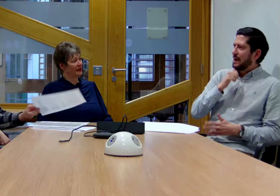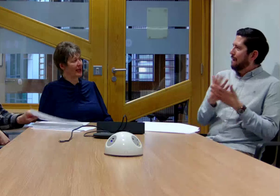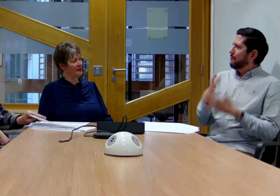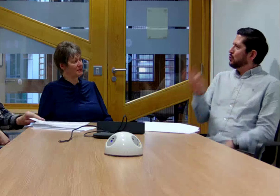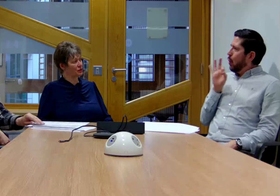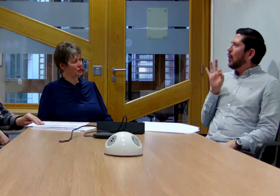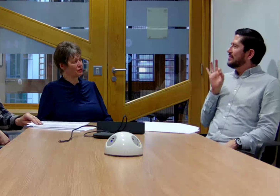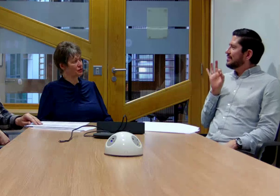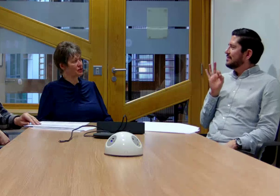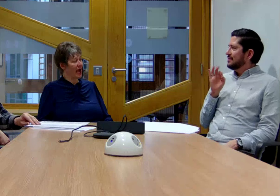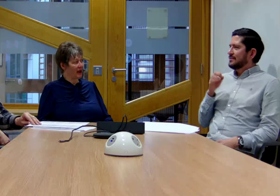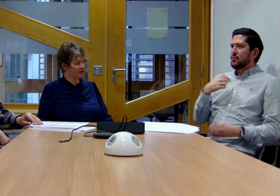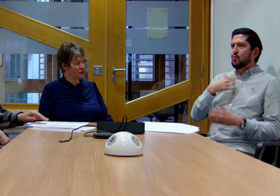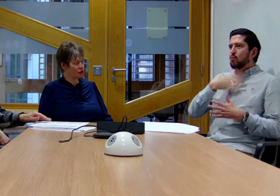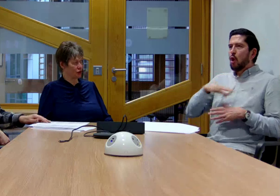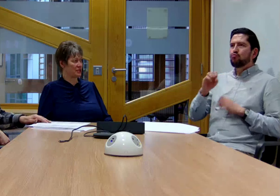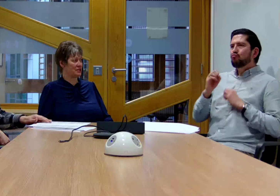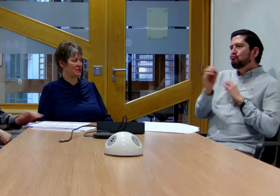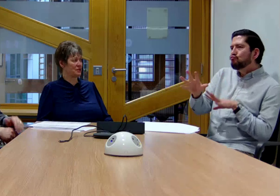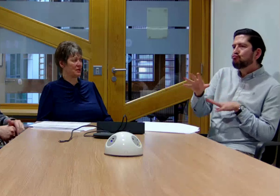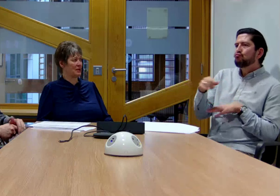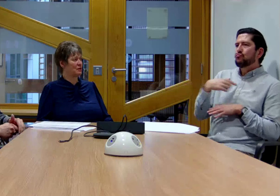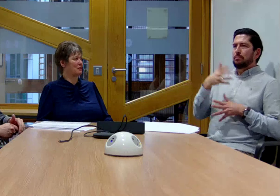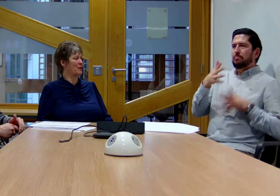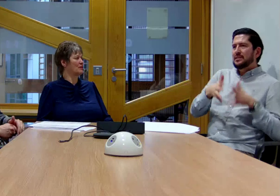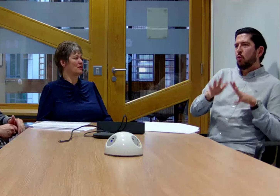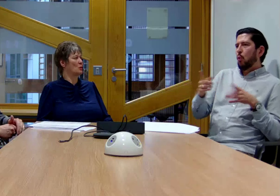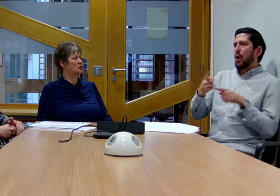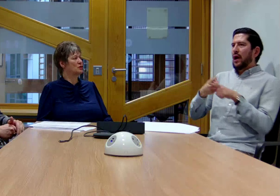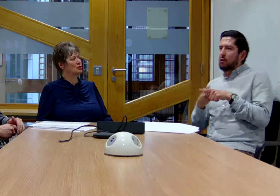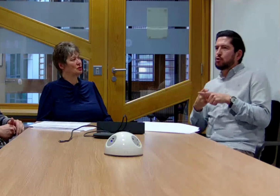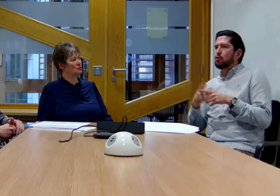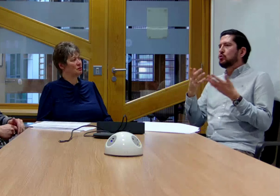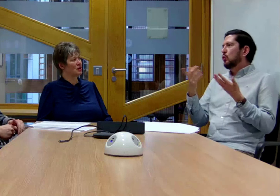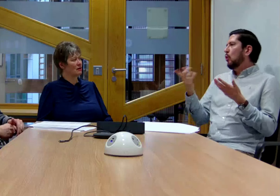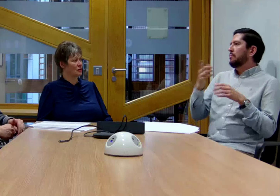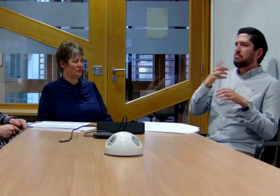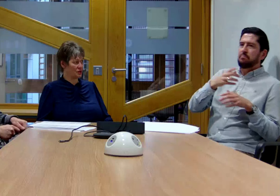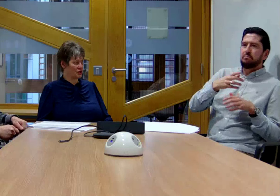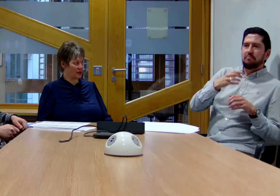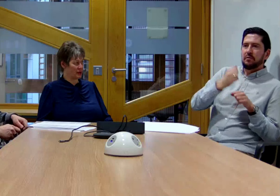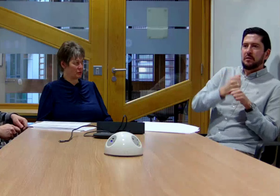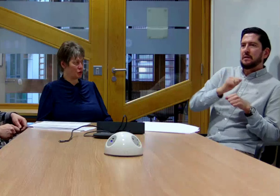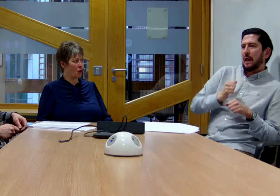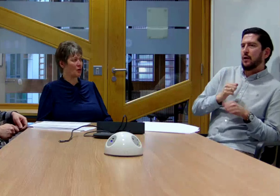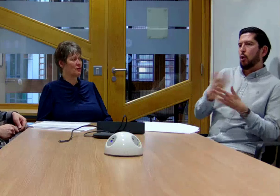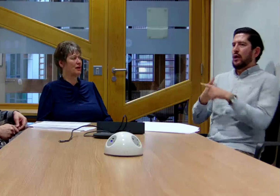I think it is important that both Gaelic and BSL users have these choices whether they